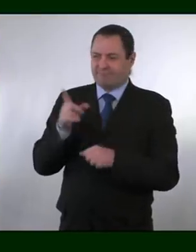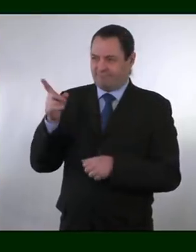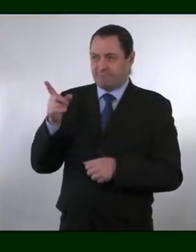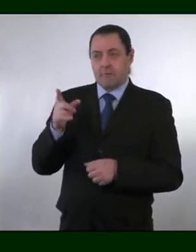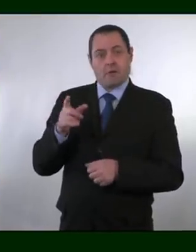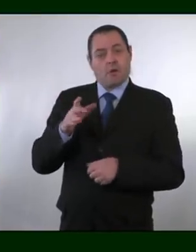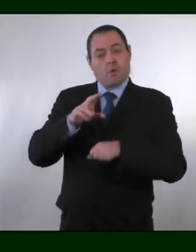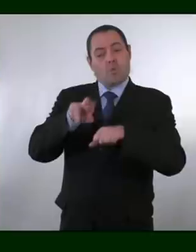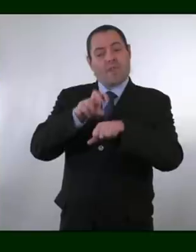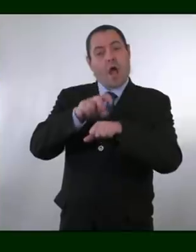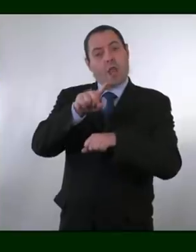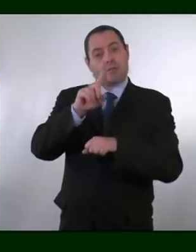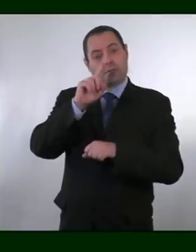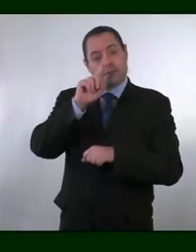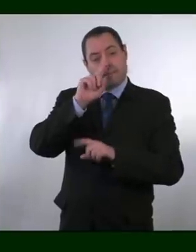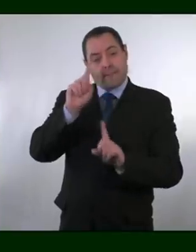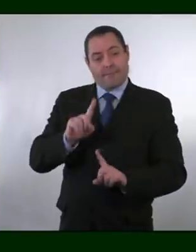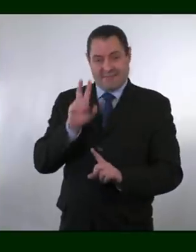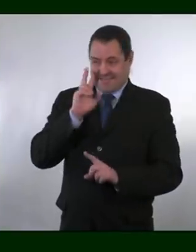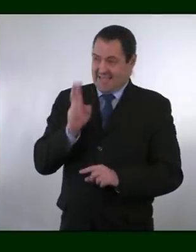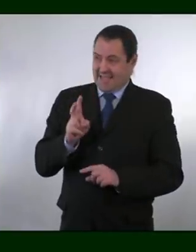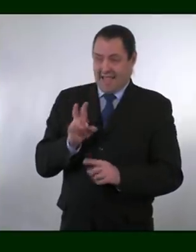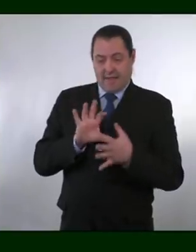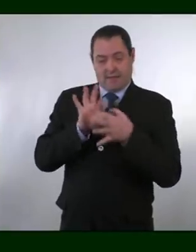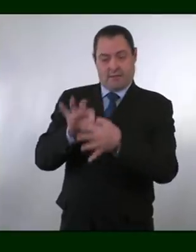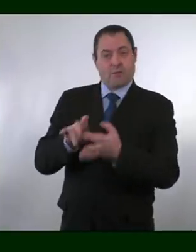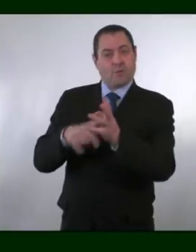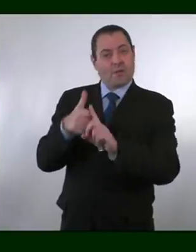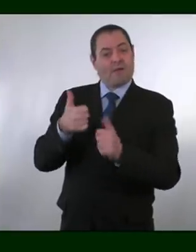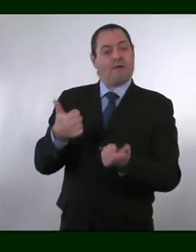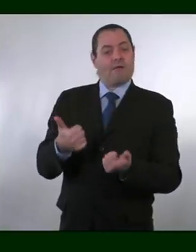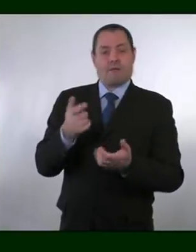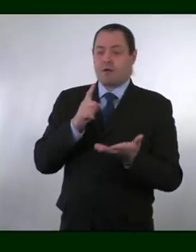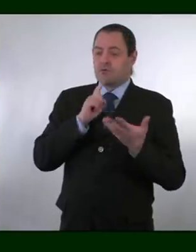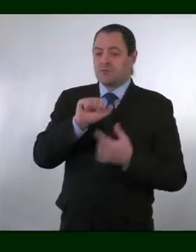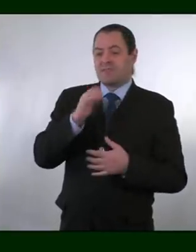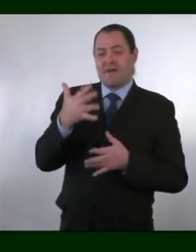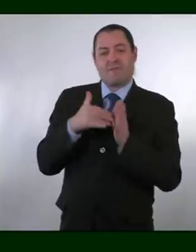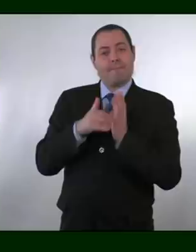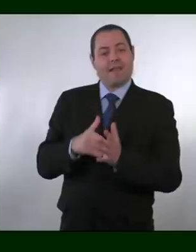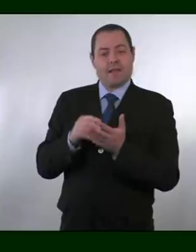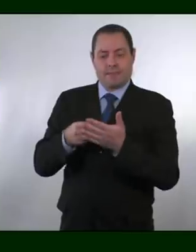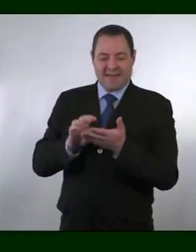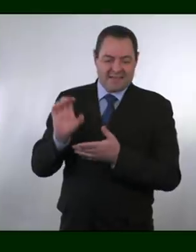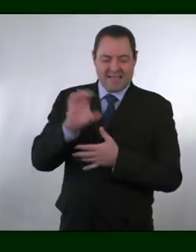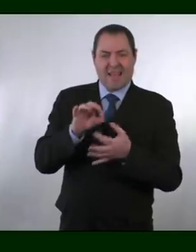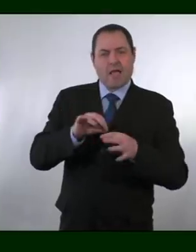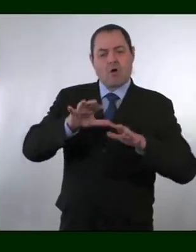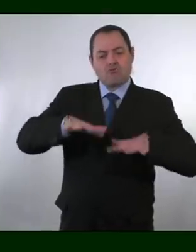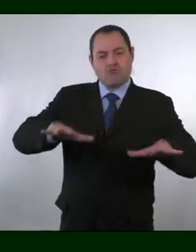again the benefits of the Union, with £165 million invested in rural broadband across Northern